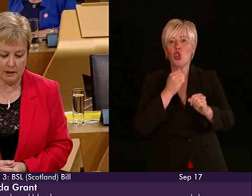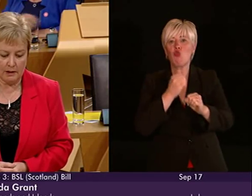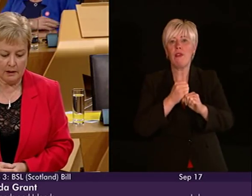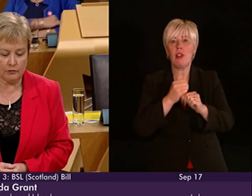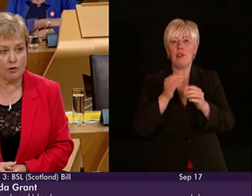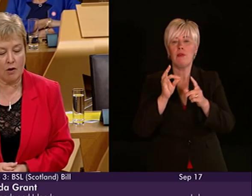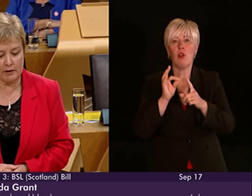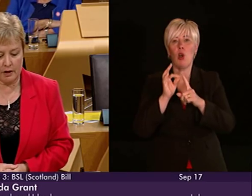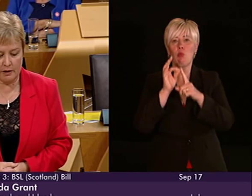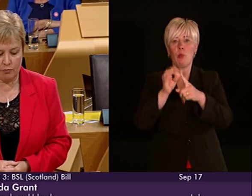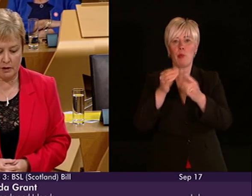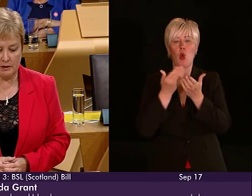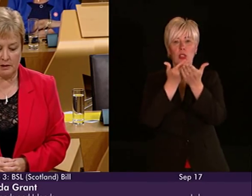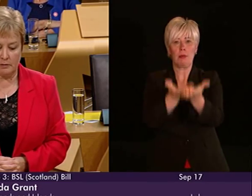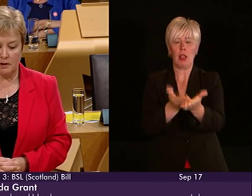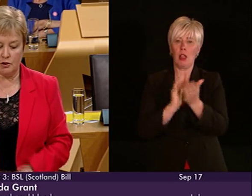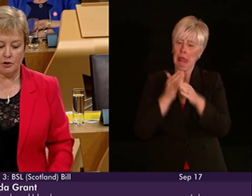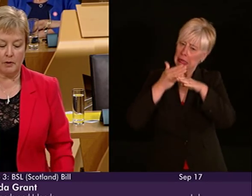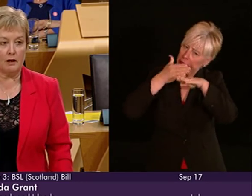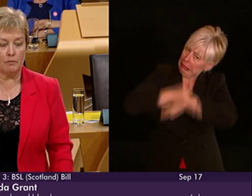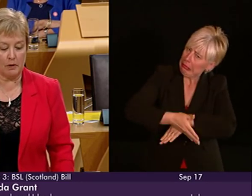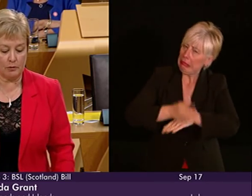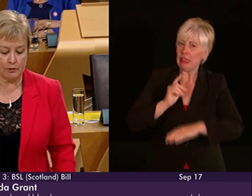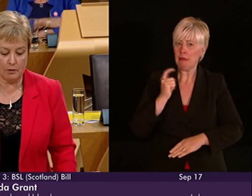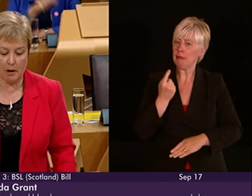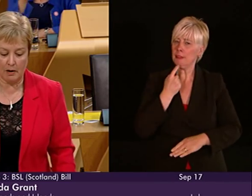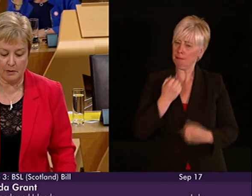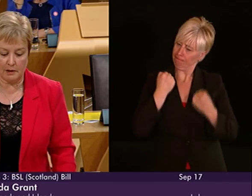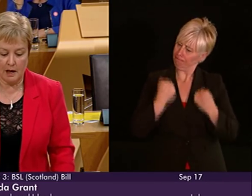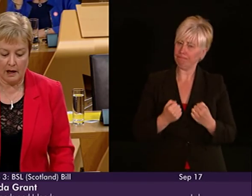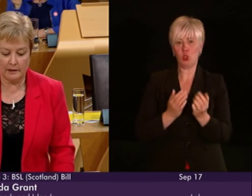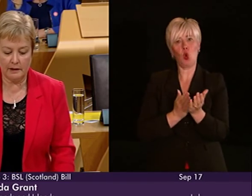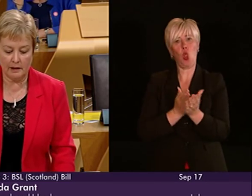bill to Parliament. Taking a bill through Parliament requires hard work and determination,